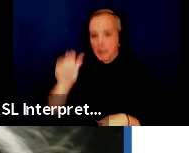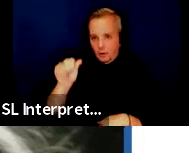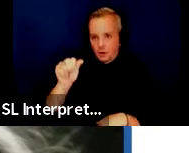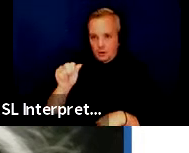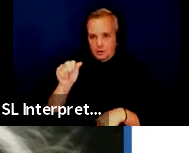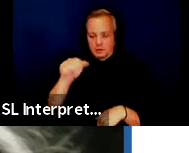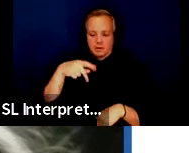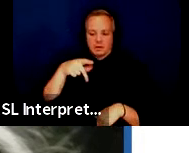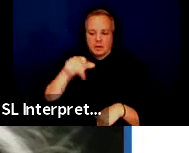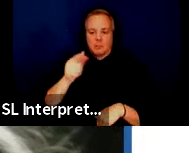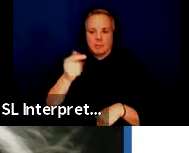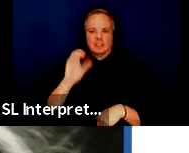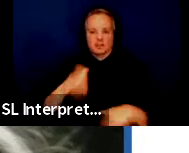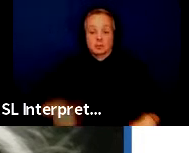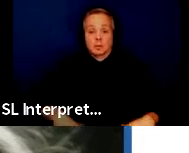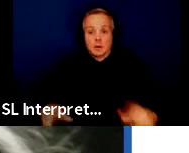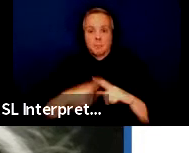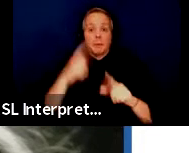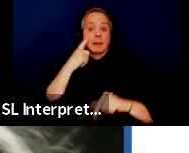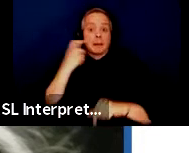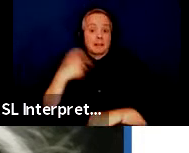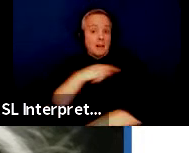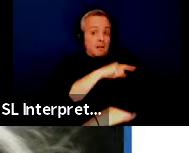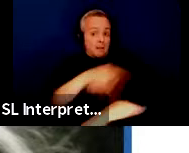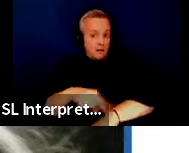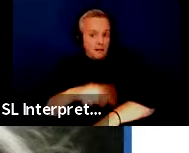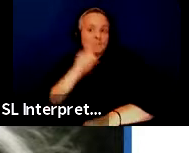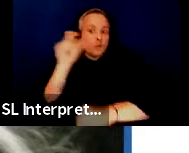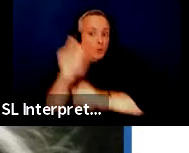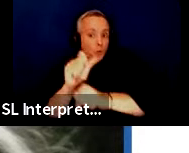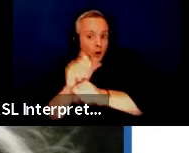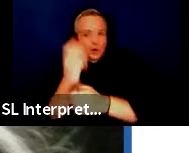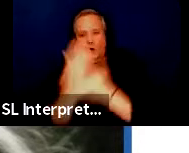I'M DEFINED AS BEING A QUADRIPLEGIC OR TETRAPLEGIC IN